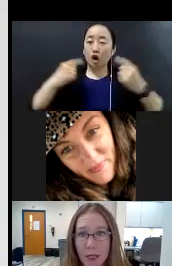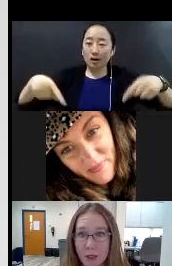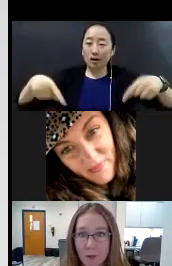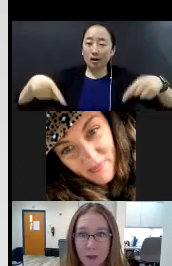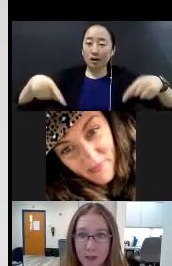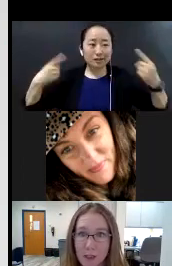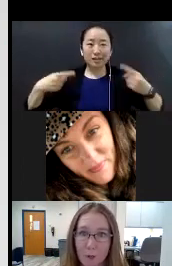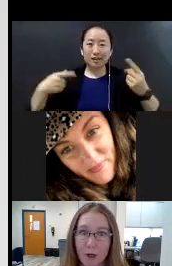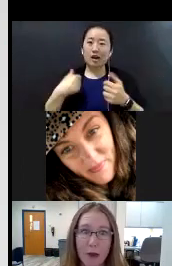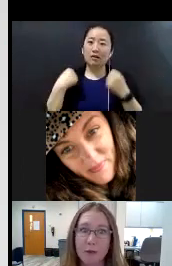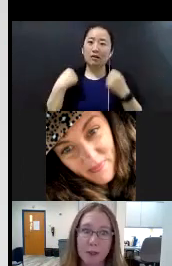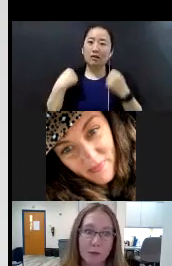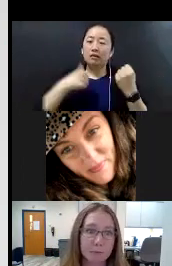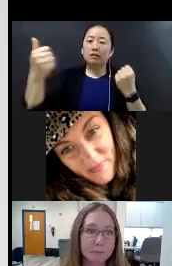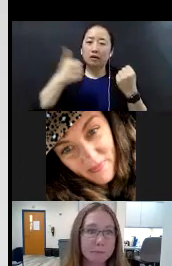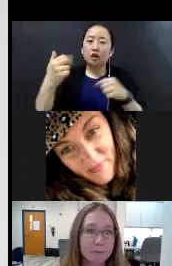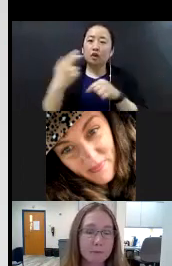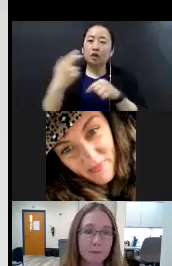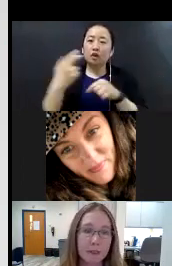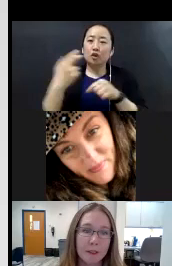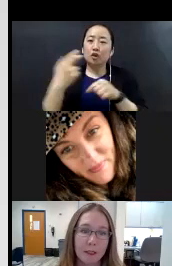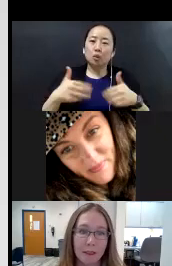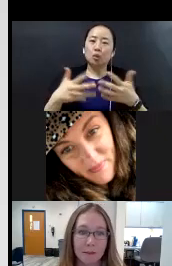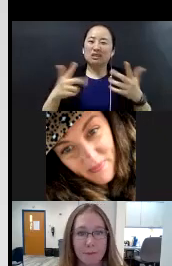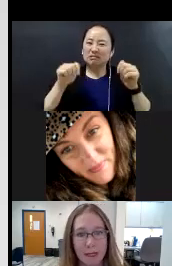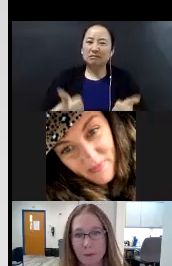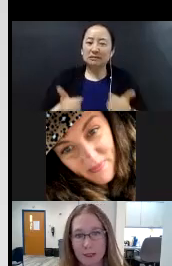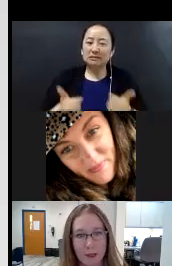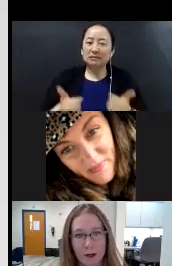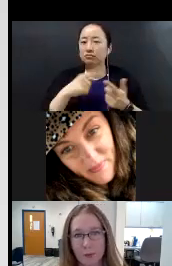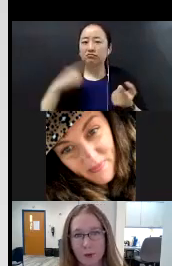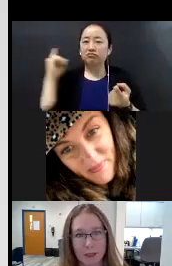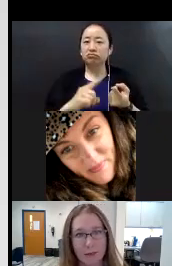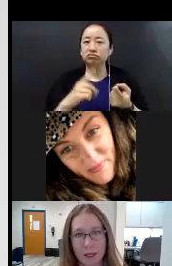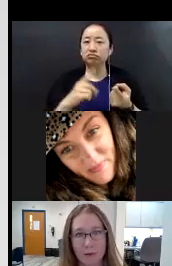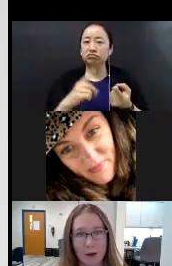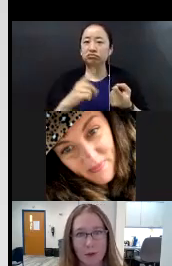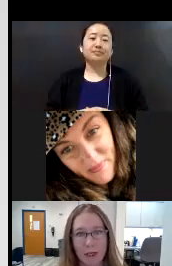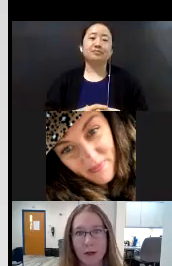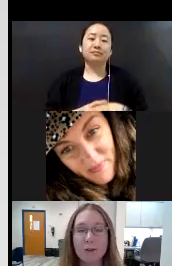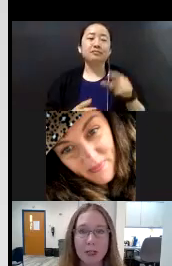THE PATIENT WITH US WHEN WE GO OUT TO THE HOME. IT MAXIMIZES PRODUCTIVITY AND GET THE INFORMATION